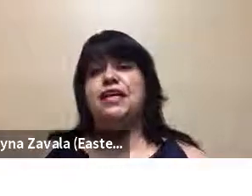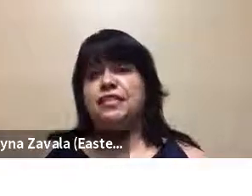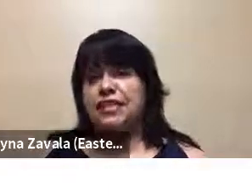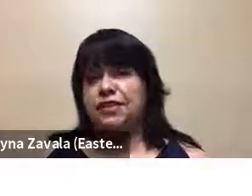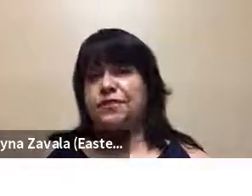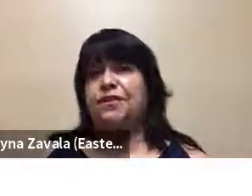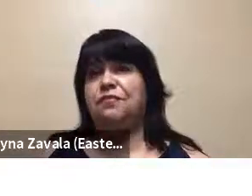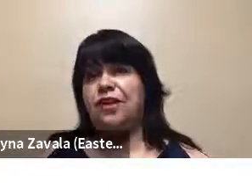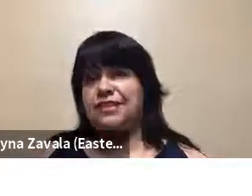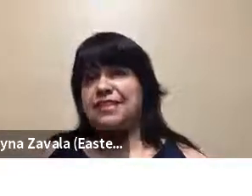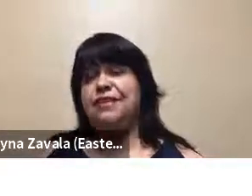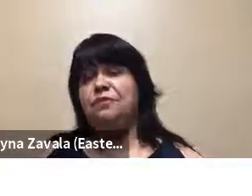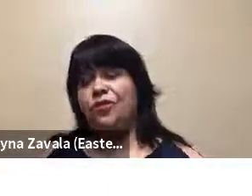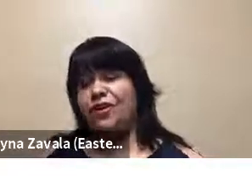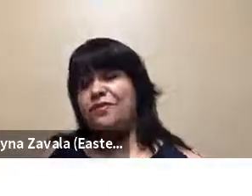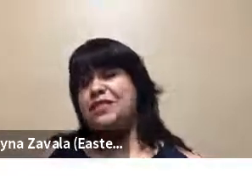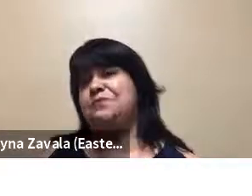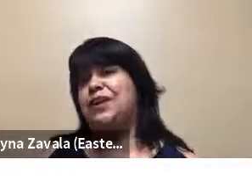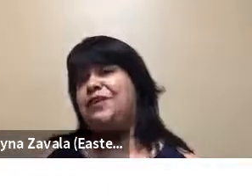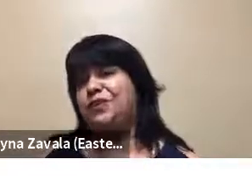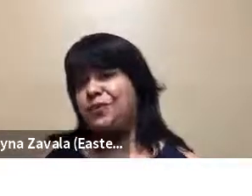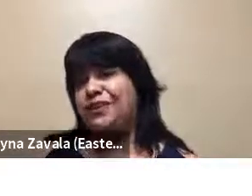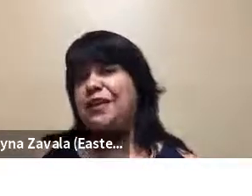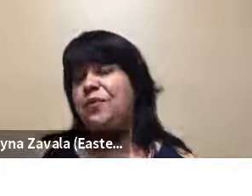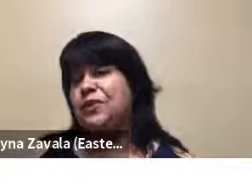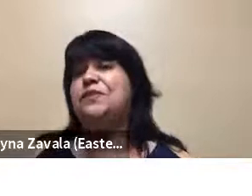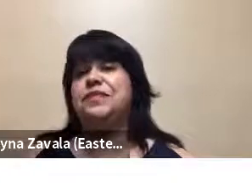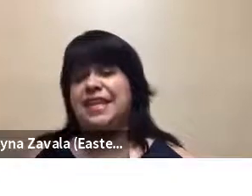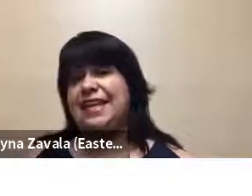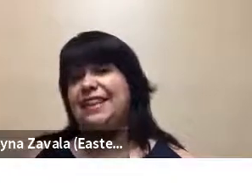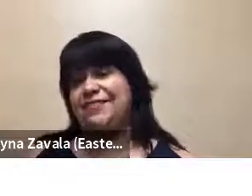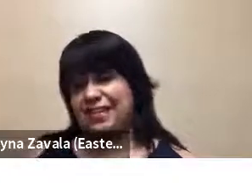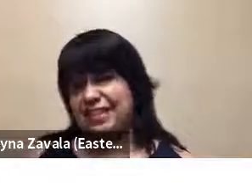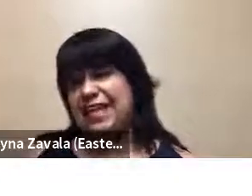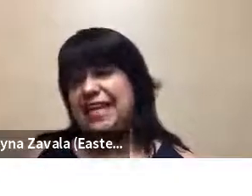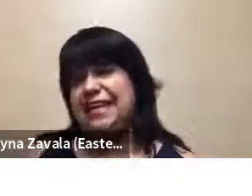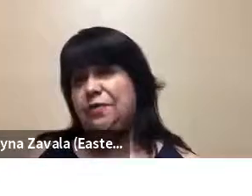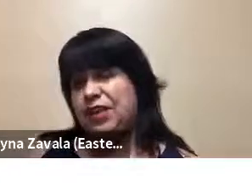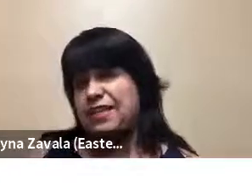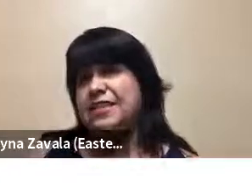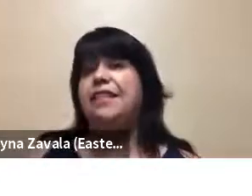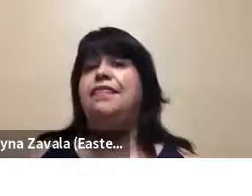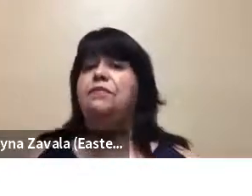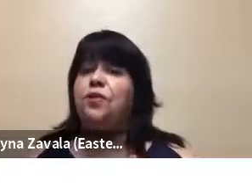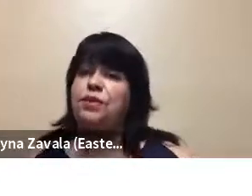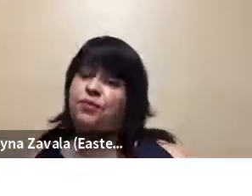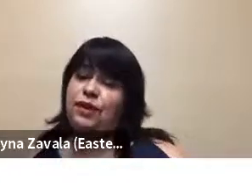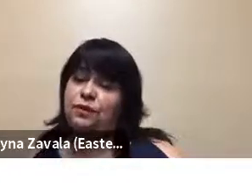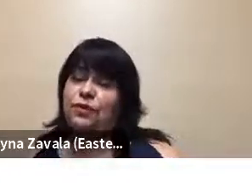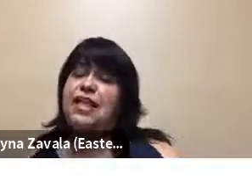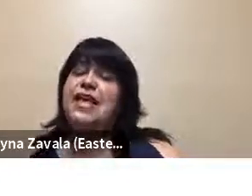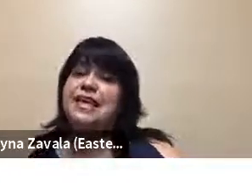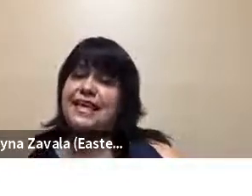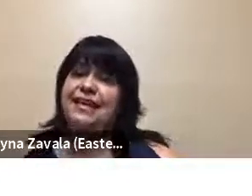Reyna Zavala (Easterseals): continue that process and the more we spread out the word that we're taking the vaccine and getting immunized, the more people, they will get.